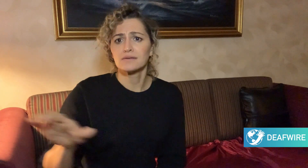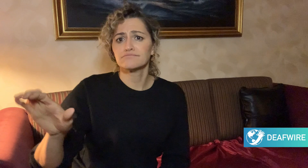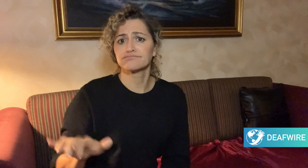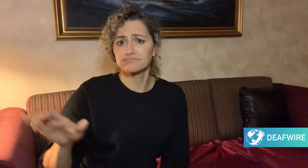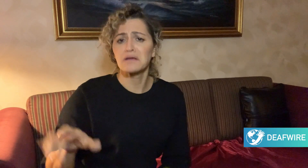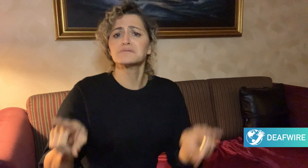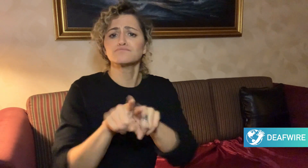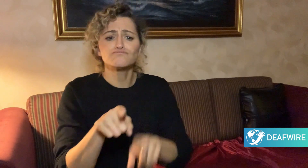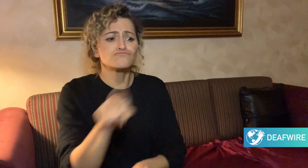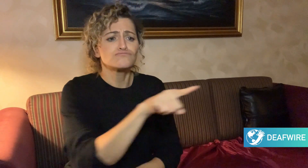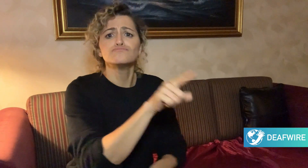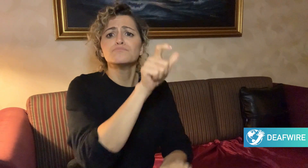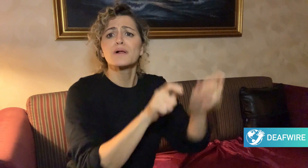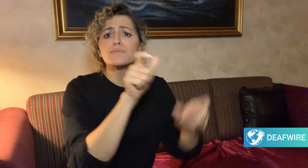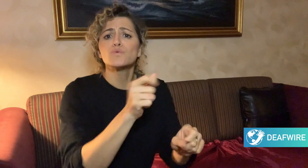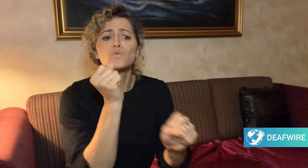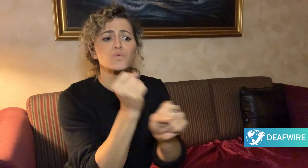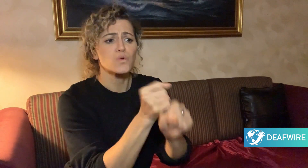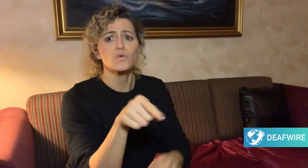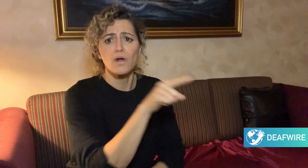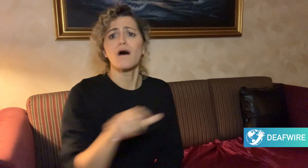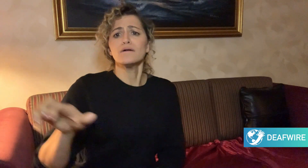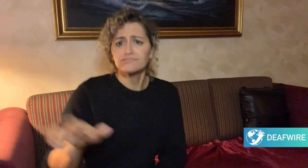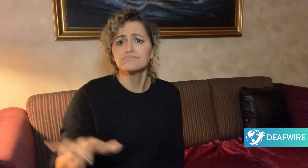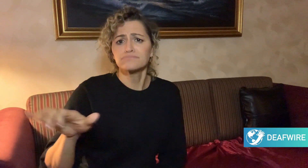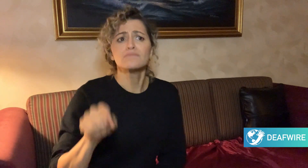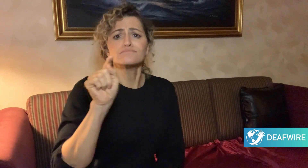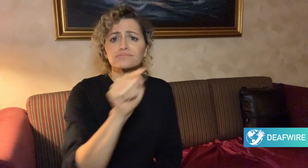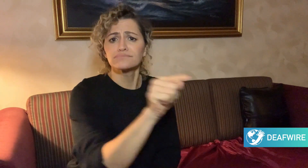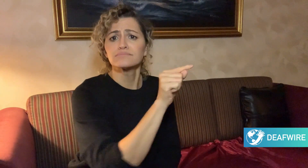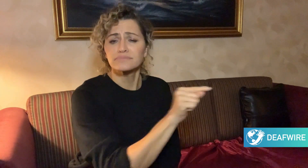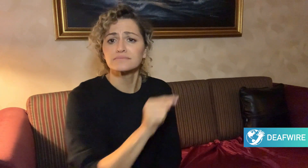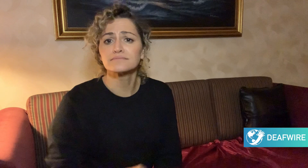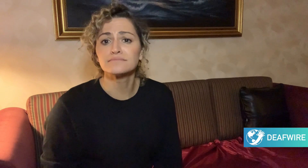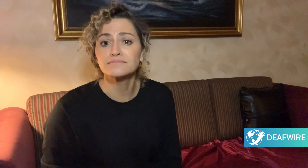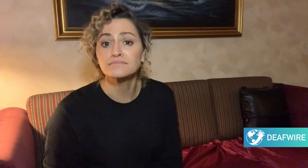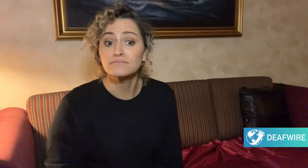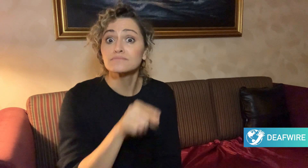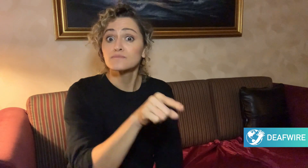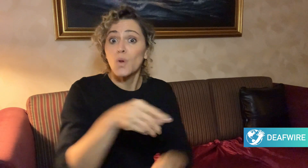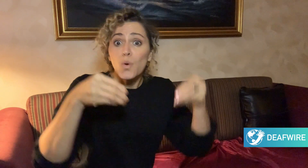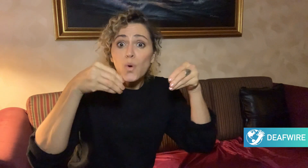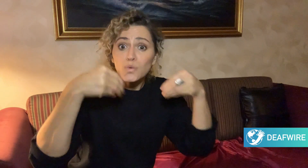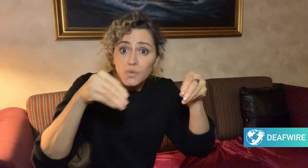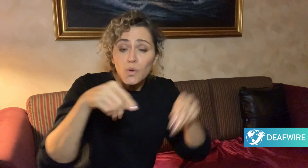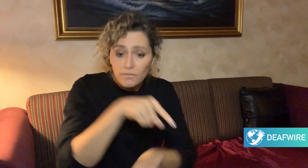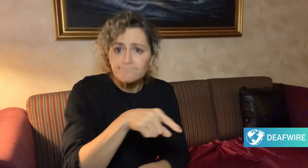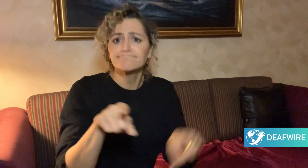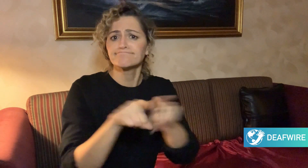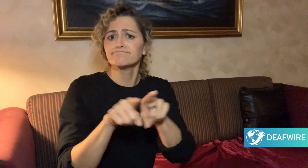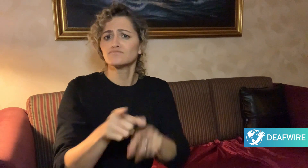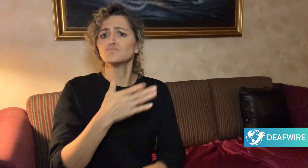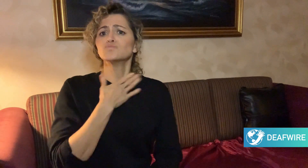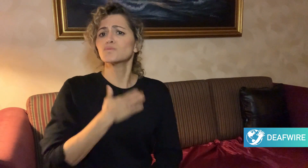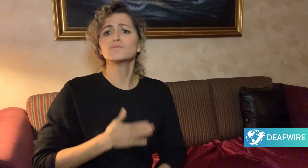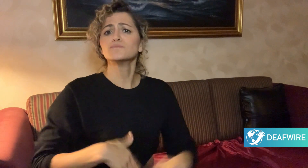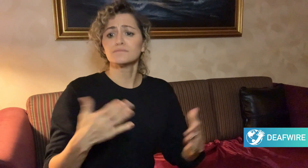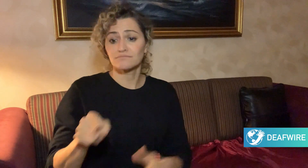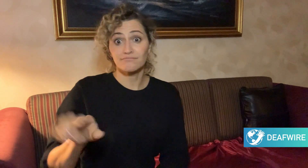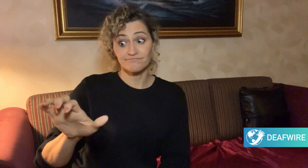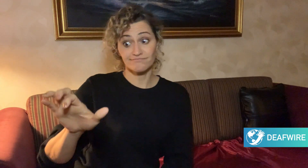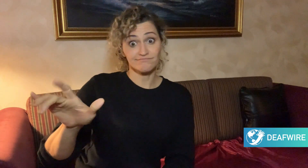at checkout counters. The store also added sign language